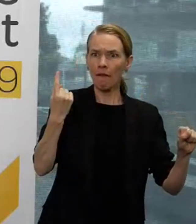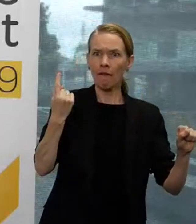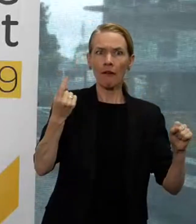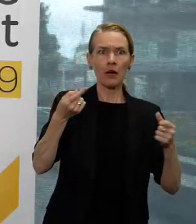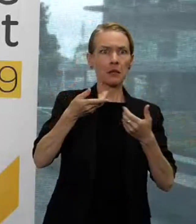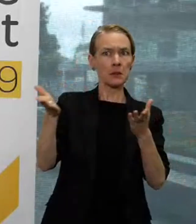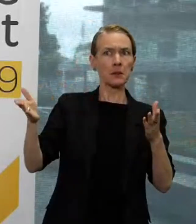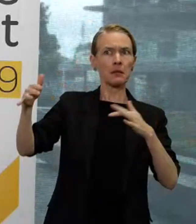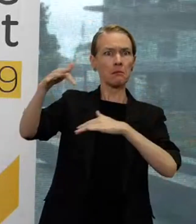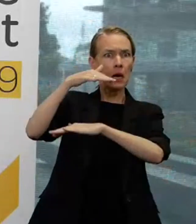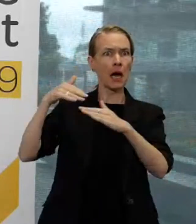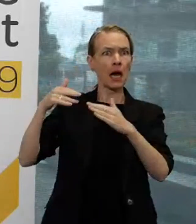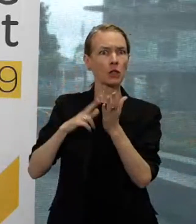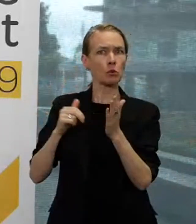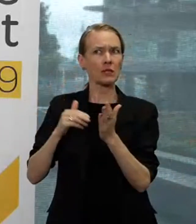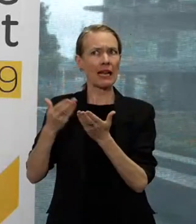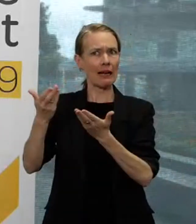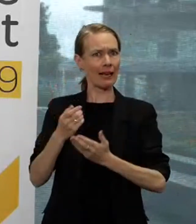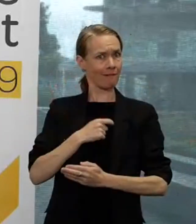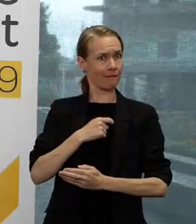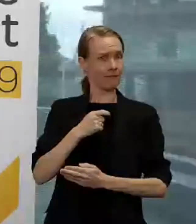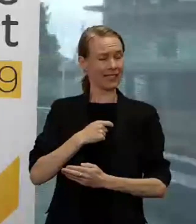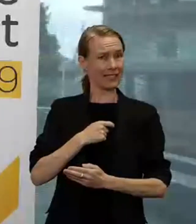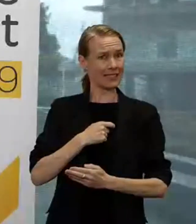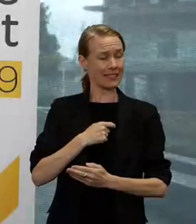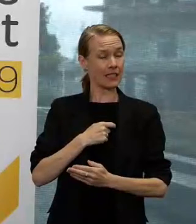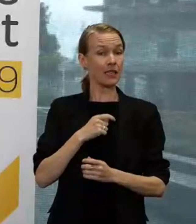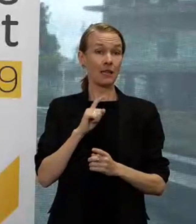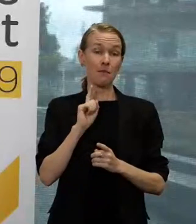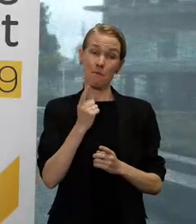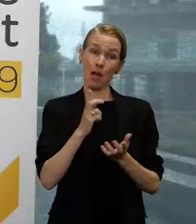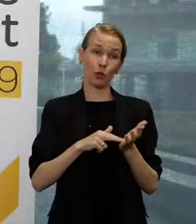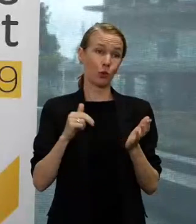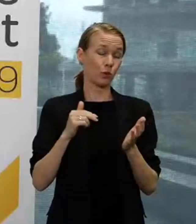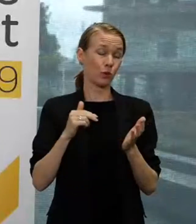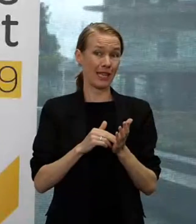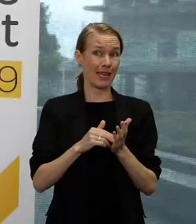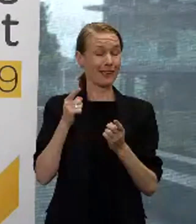of course, is to remind ourselves that we need to remain vigilant.